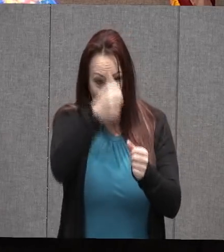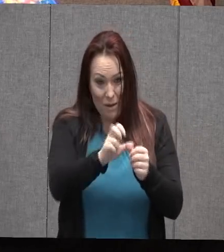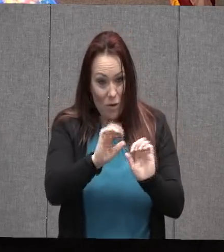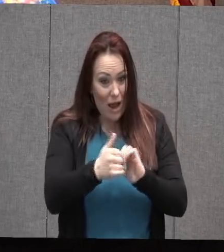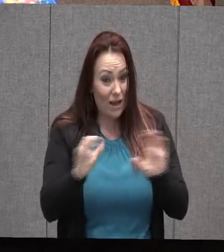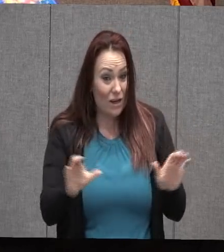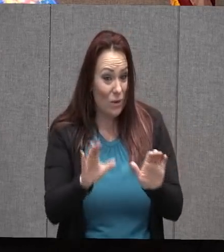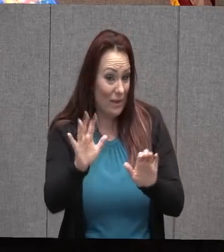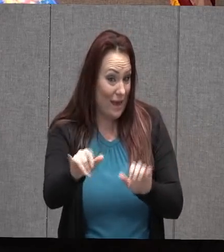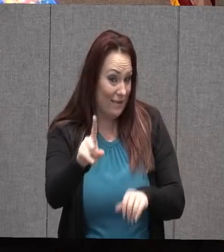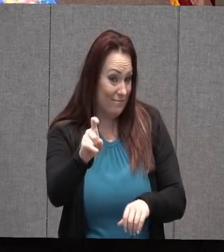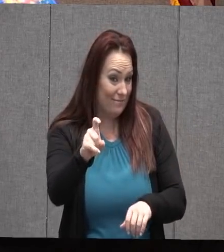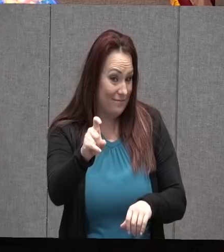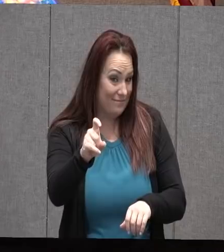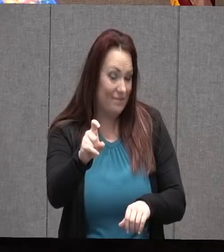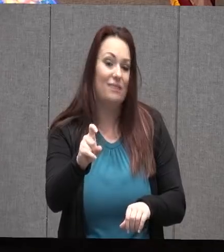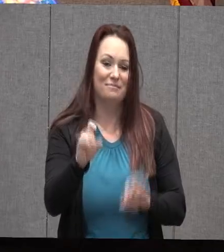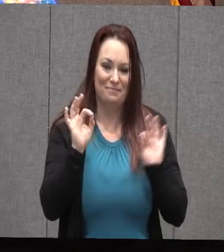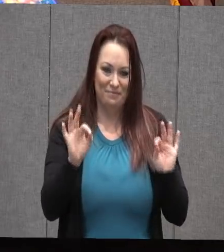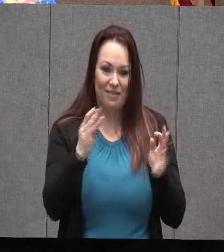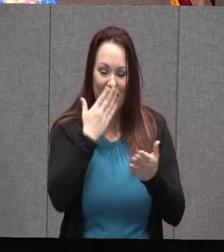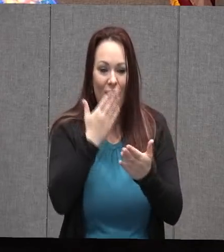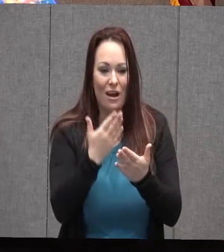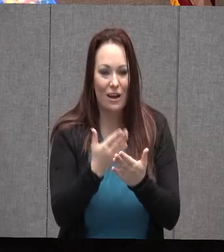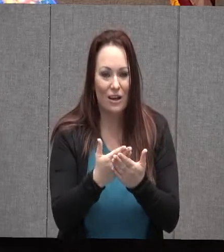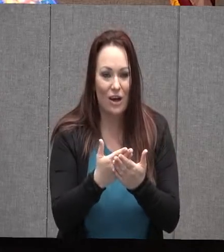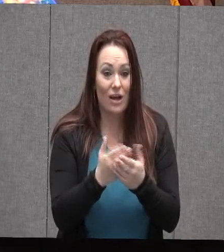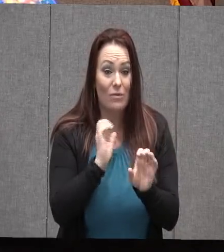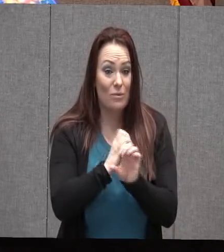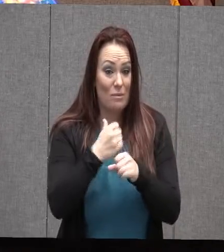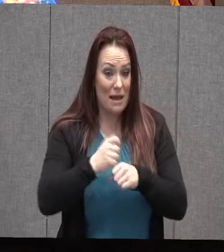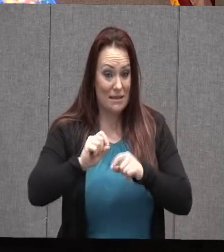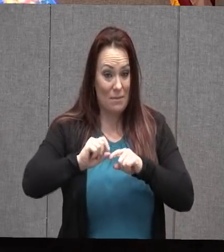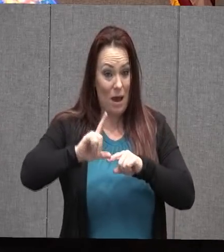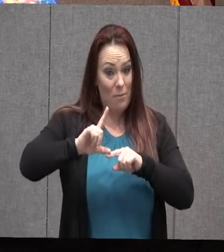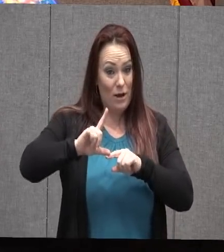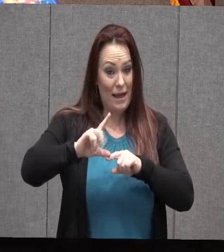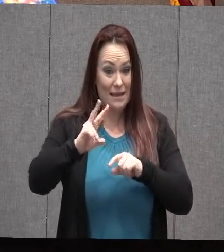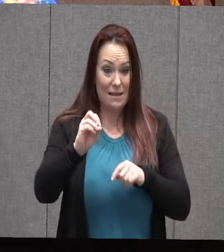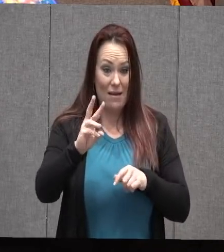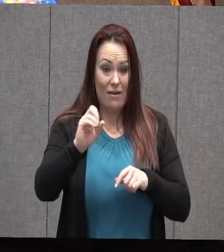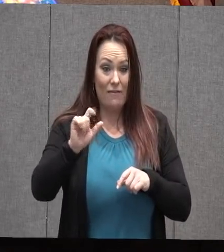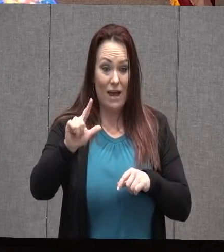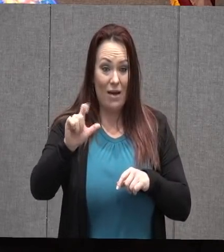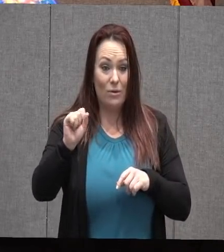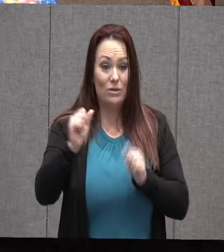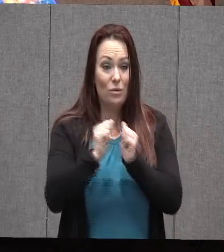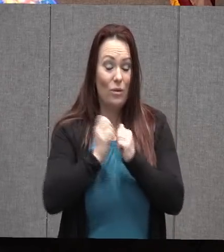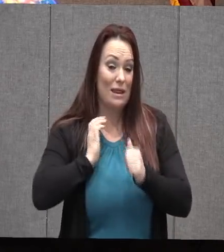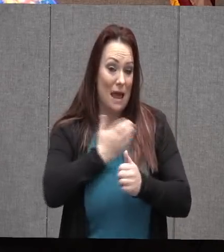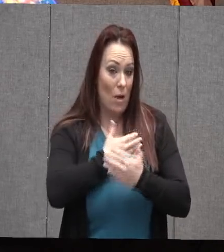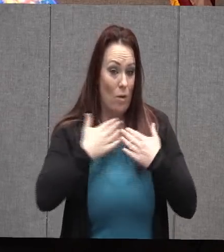Good, we're just gonna make uppercase vowels with our bodies and try to get our brains thinking